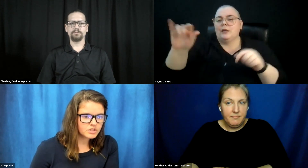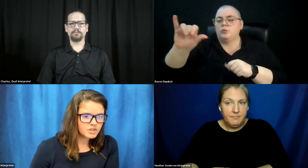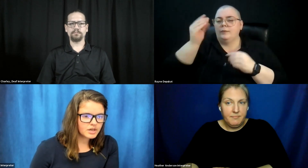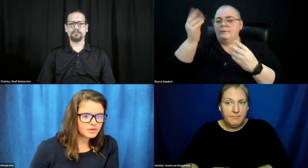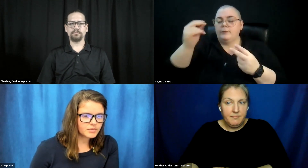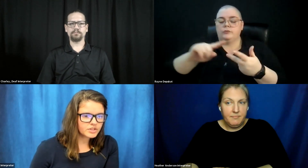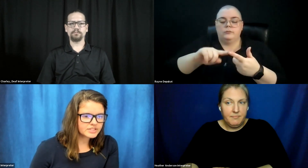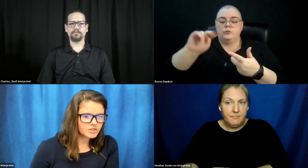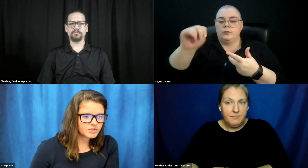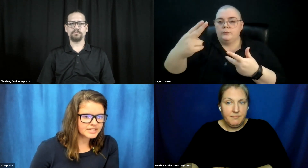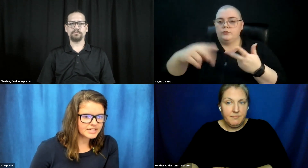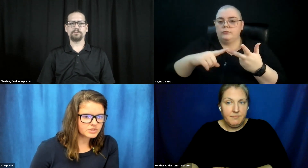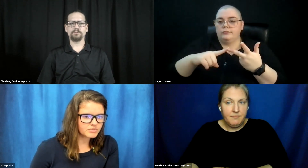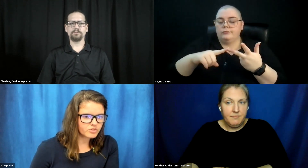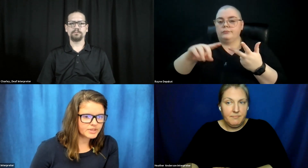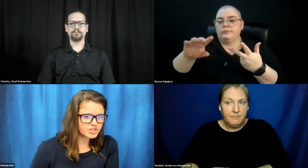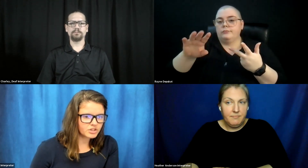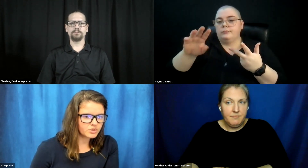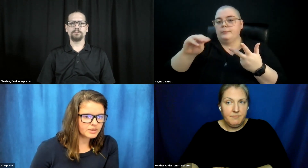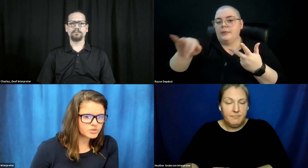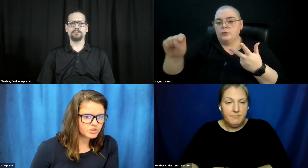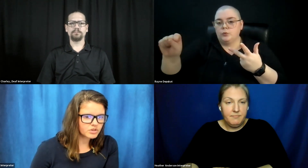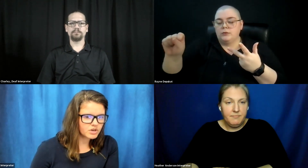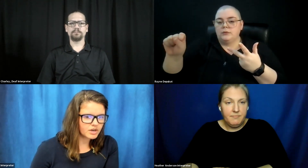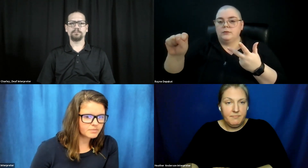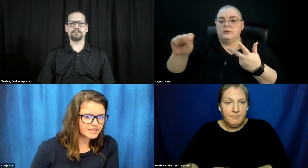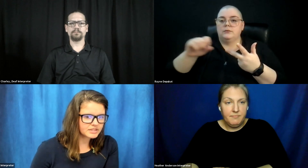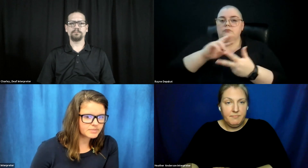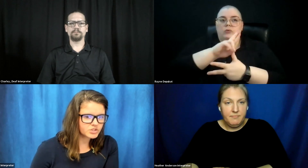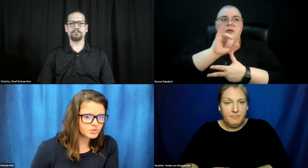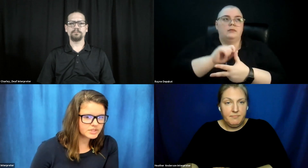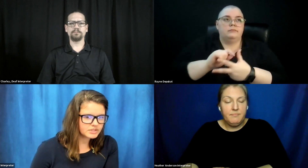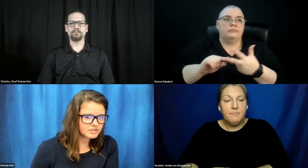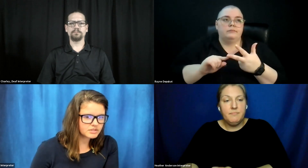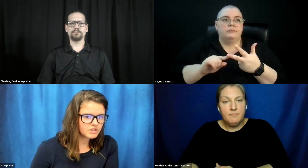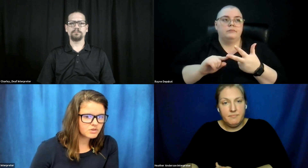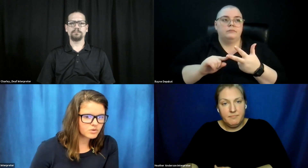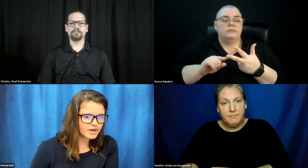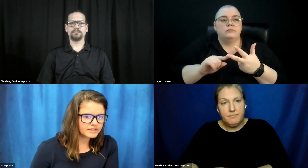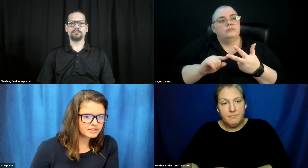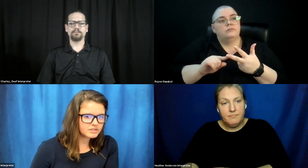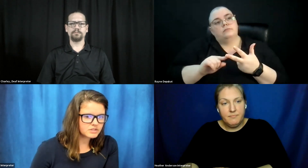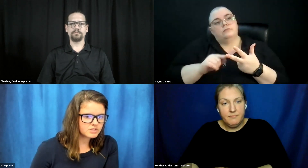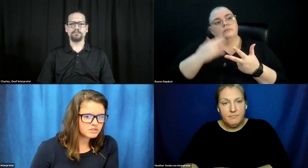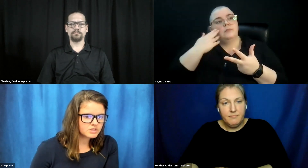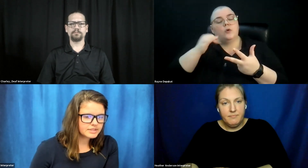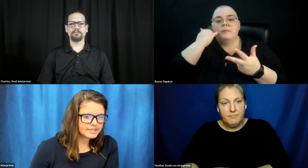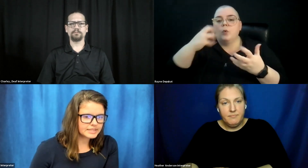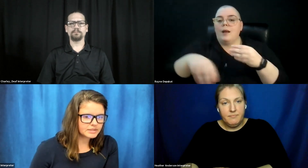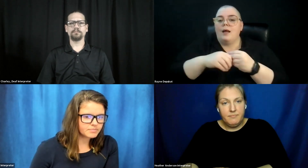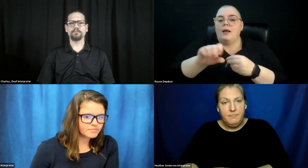Ernest also sent out some information on New Hampshire, Massachusetts, Rhode Island.